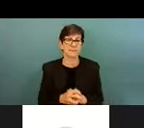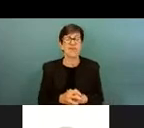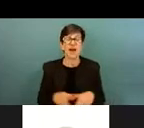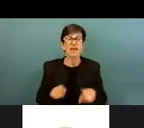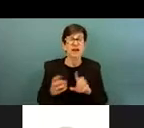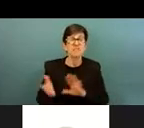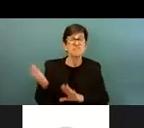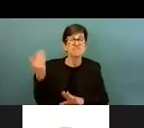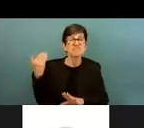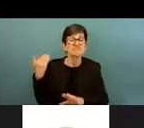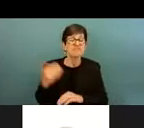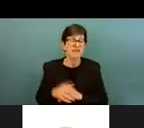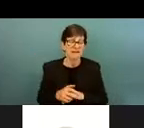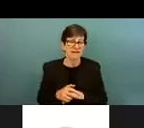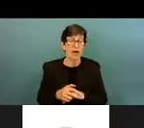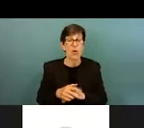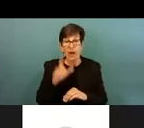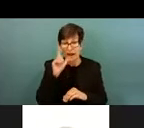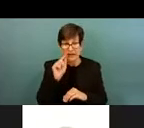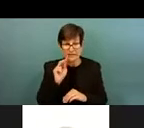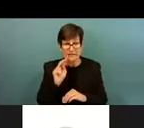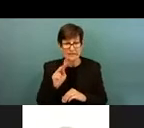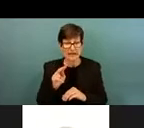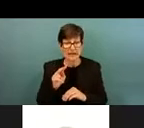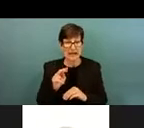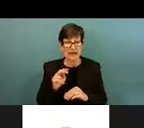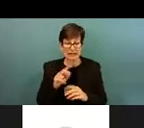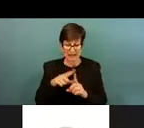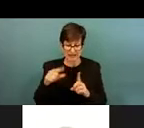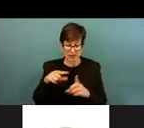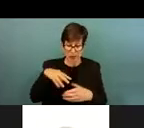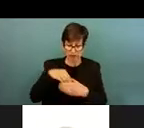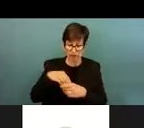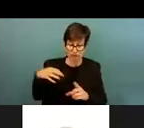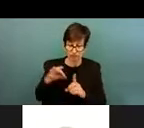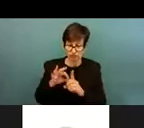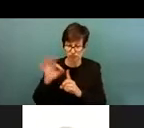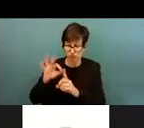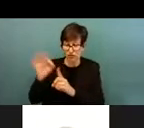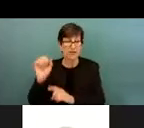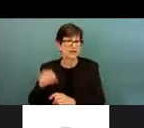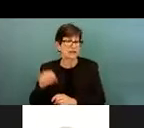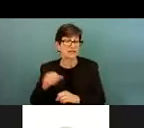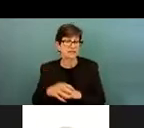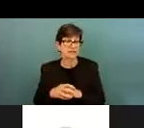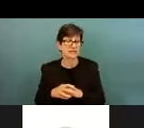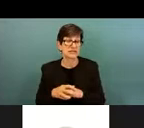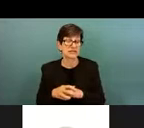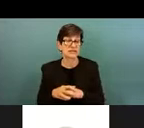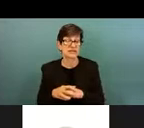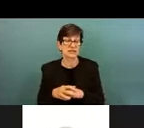digital inclusion is improving in Australia at an aggregate and at a national level. So